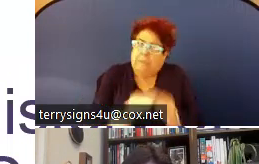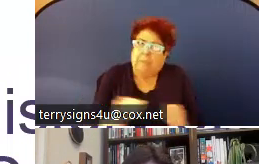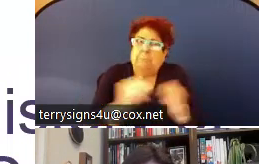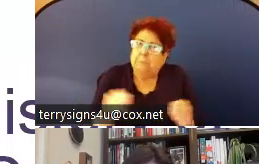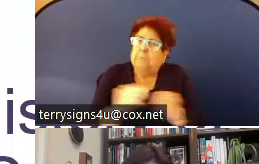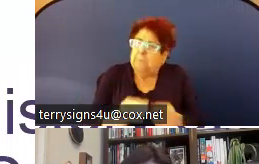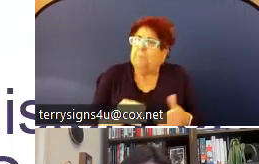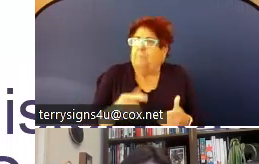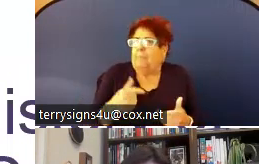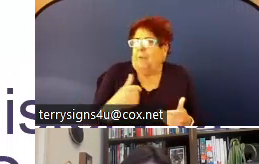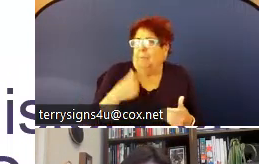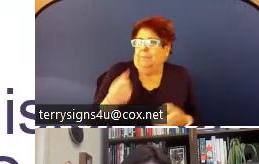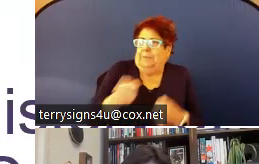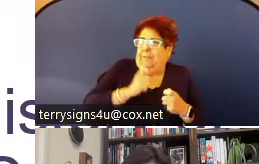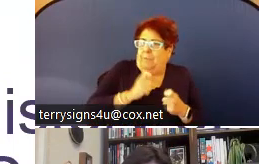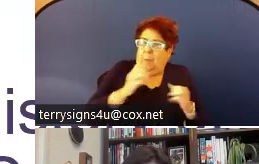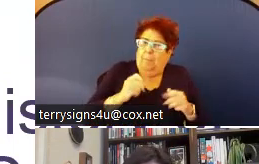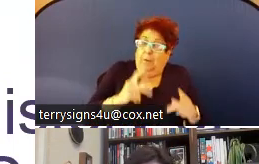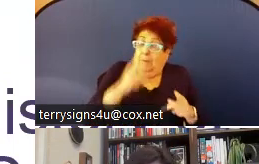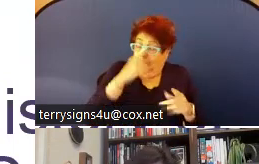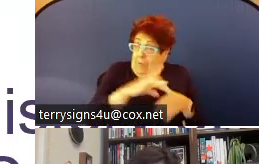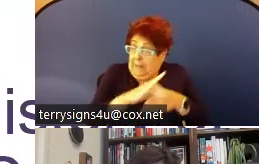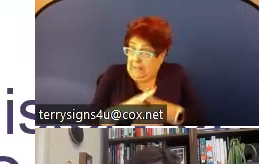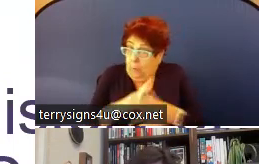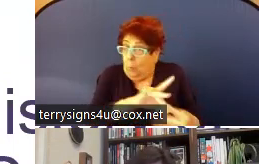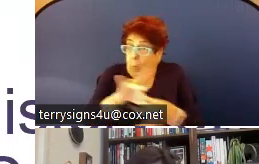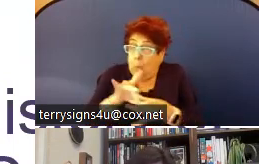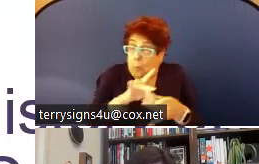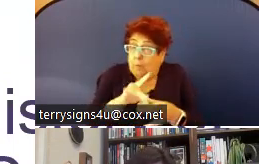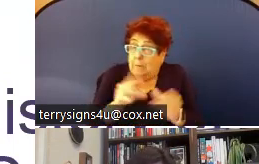the opportunity to lead and coordinate those meetings from that point forward.